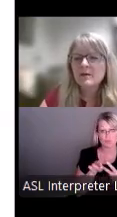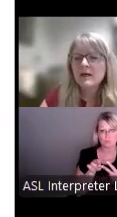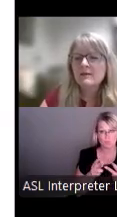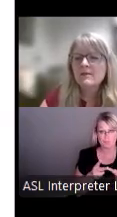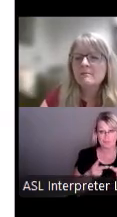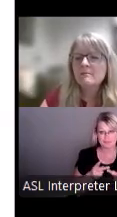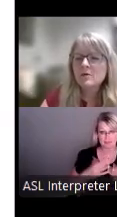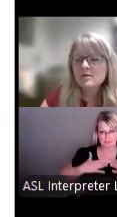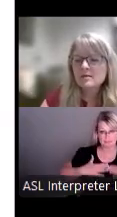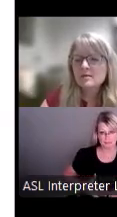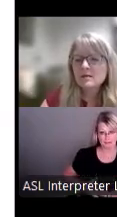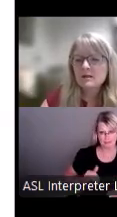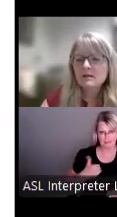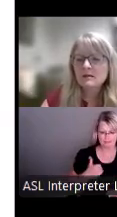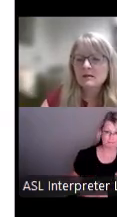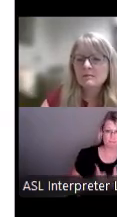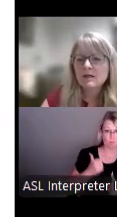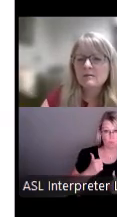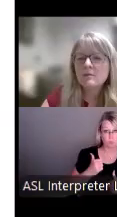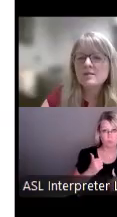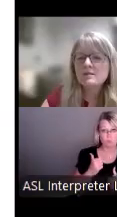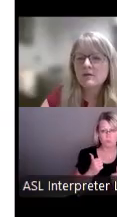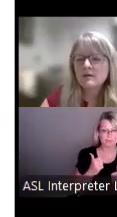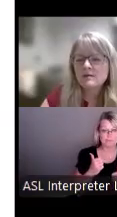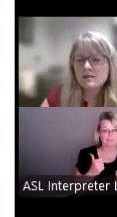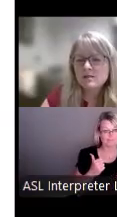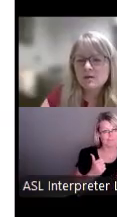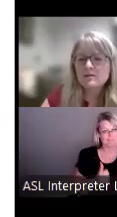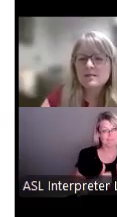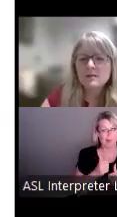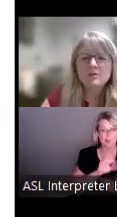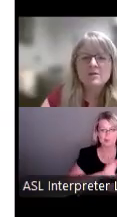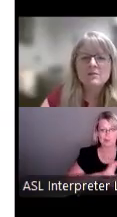that would have the most, most amount of sensory receptors